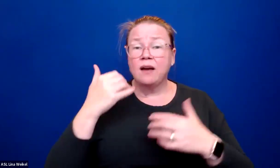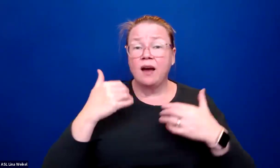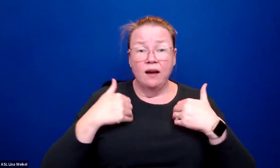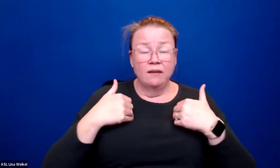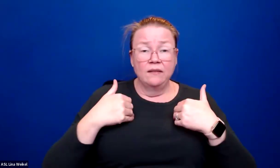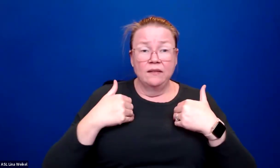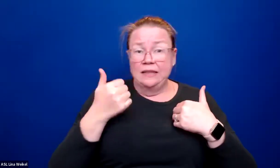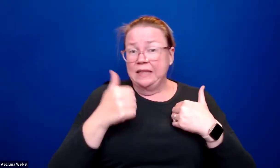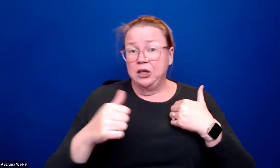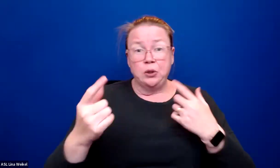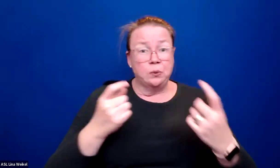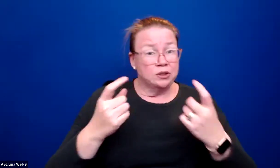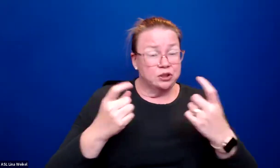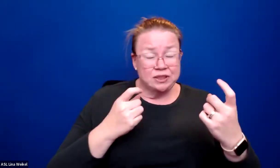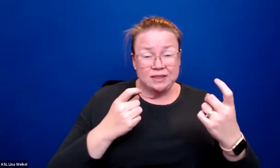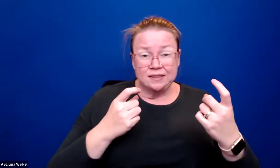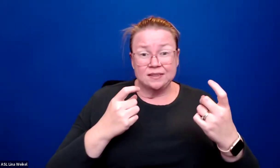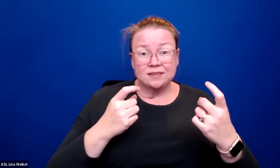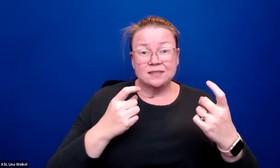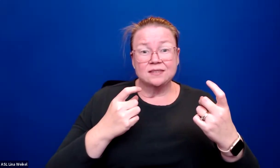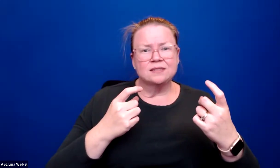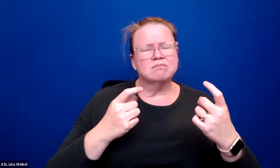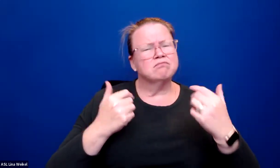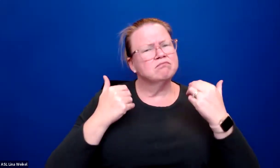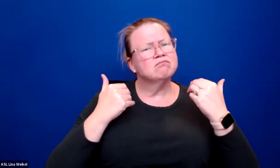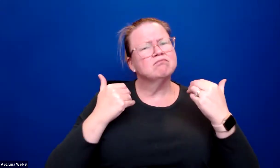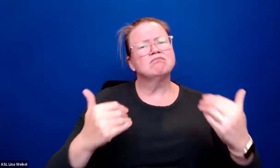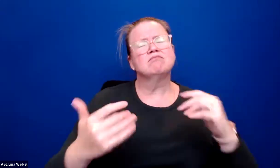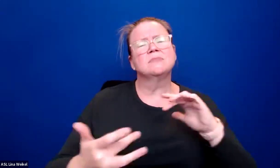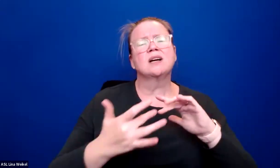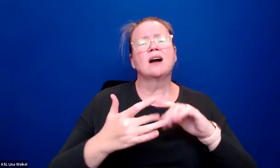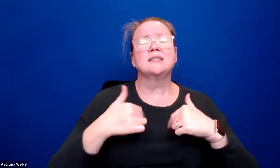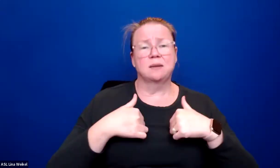Elissa w/ APRIL: any questions. Elissa w/ APRIL: don't hesitate to reach out to me.